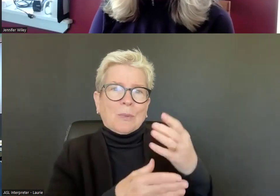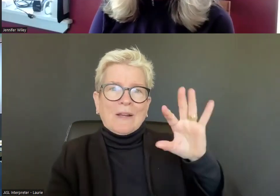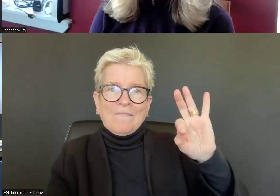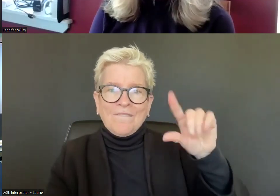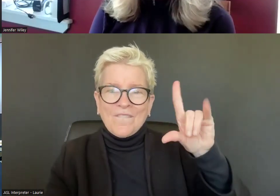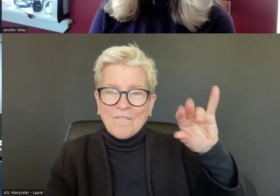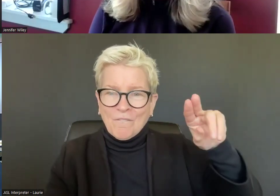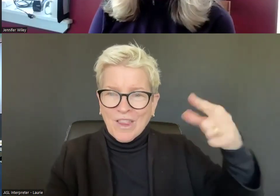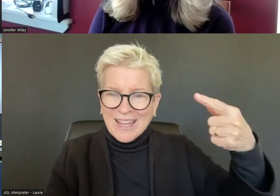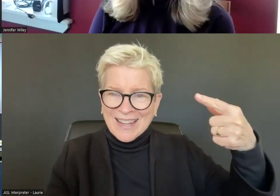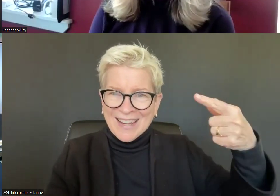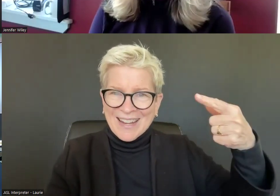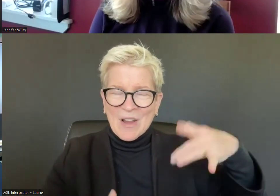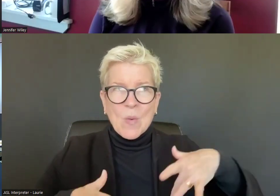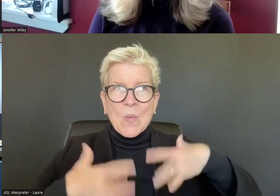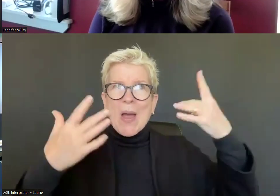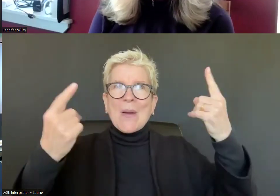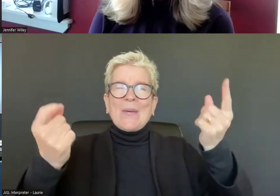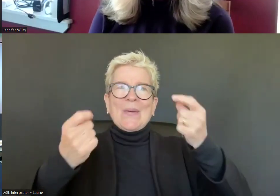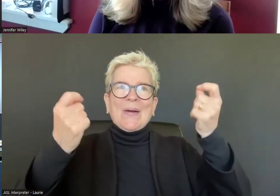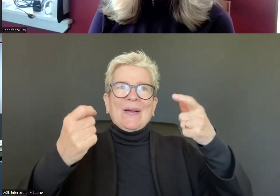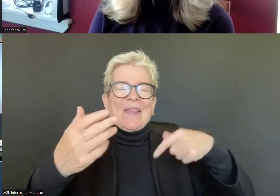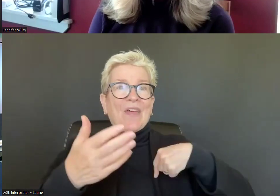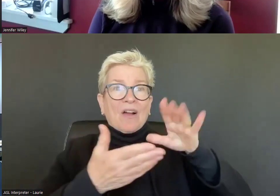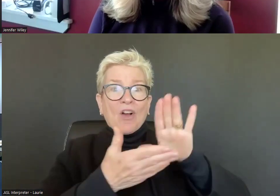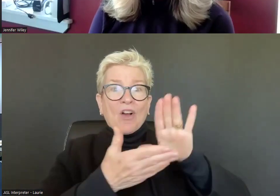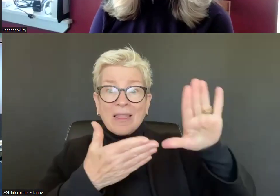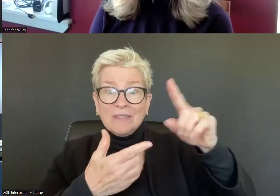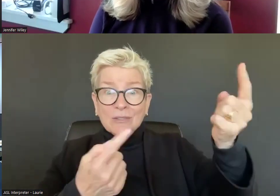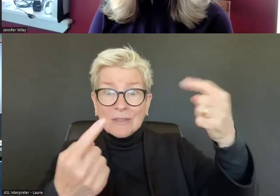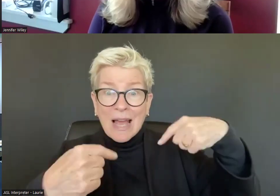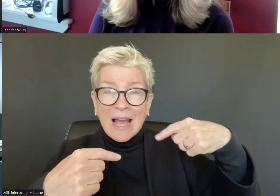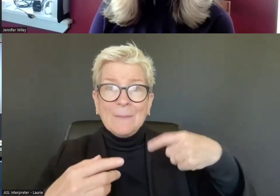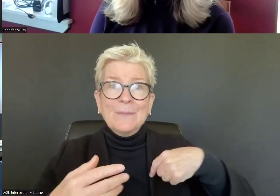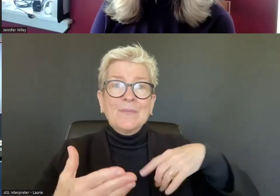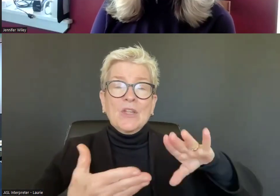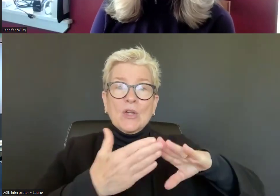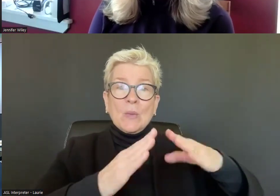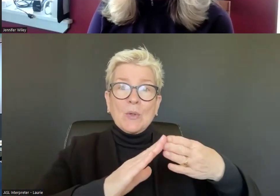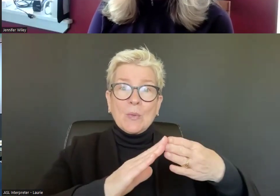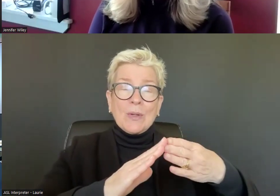of a celebratory event - there's colleges, there ,community-based organizations that